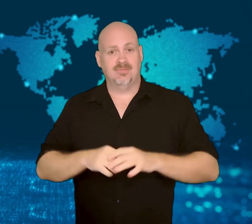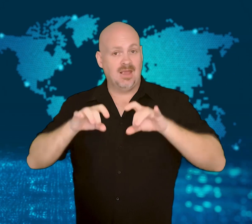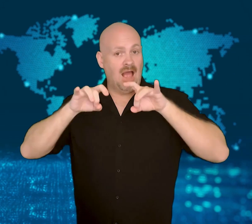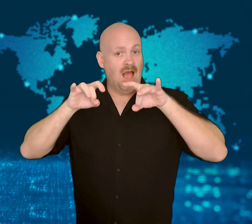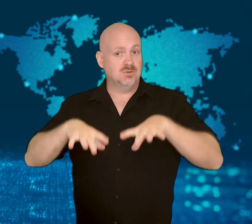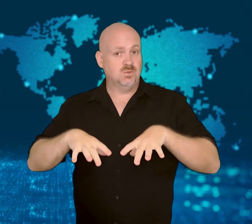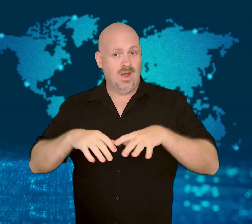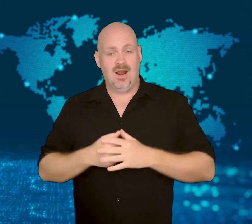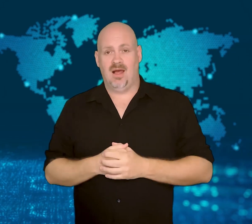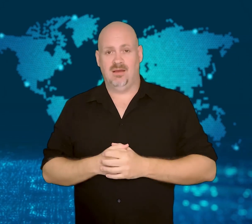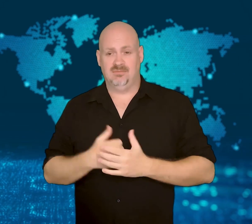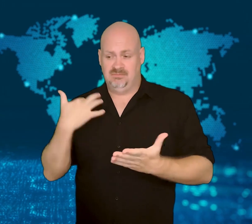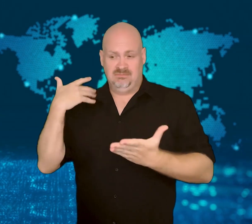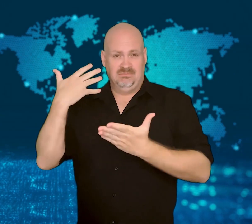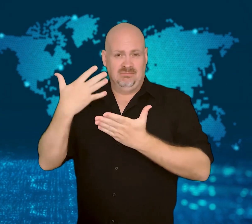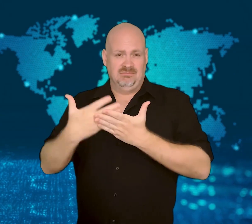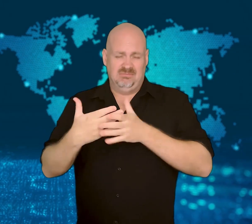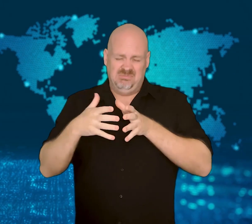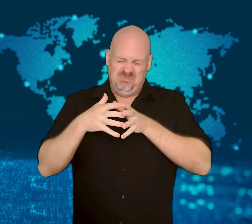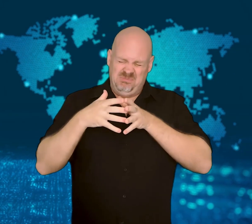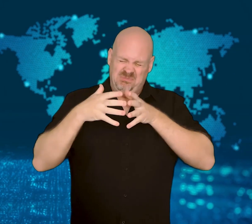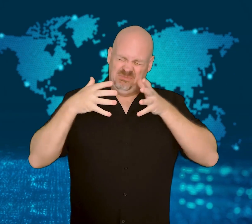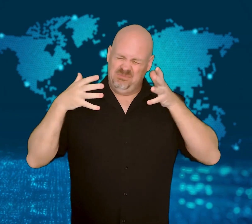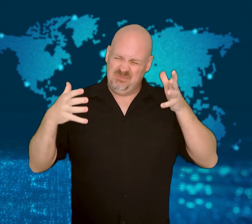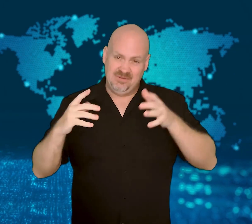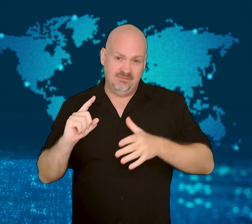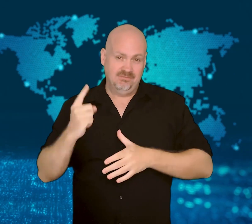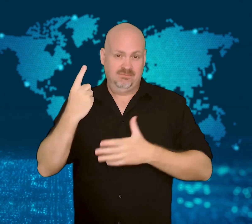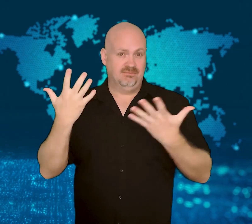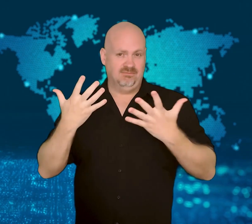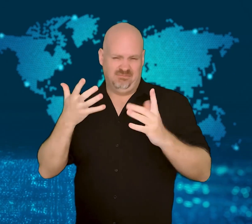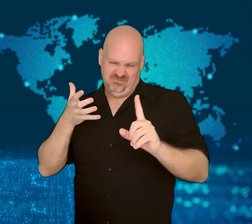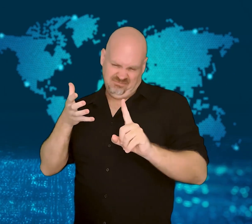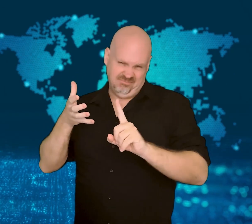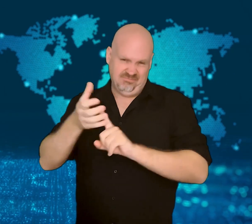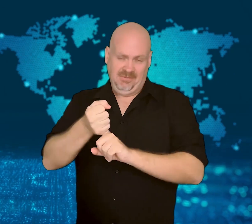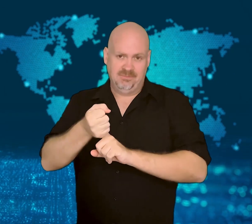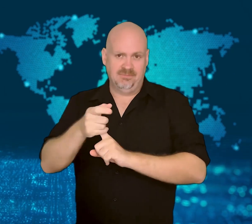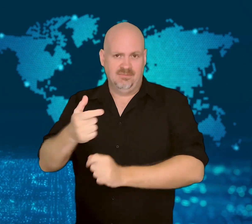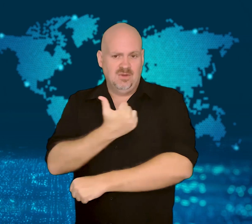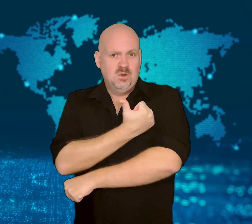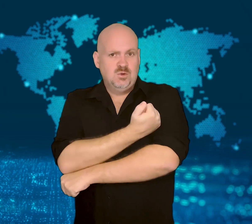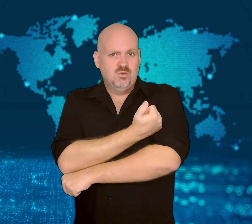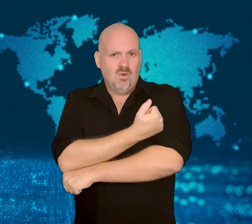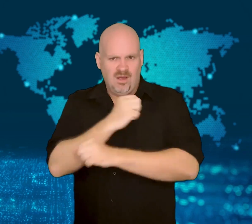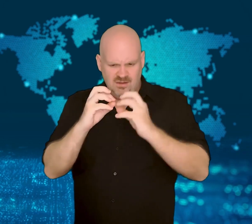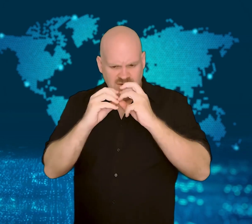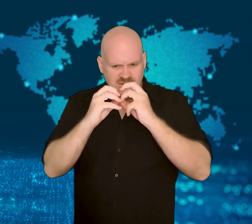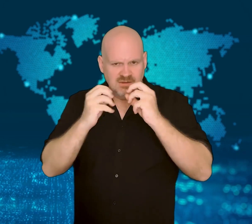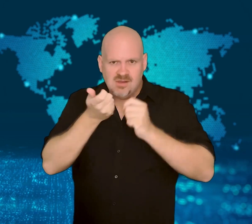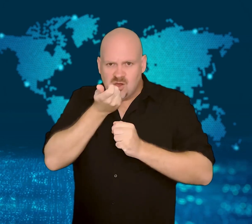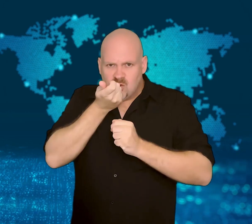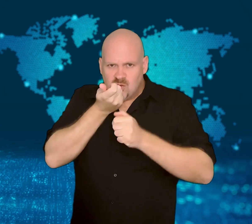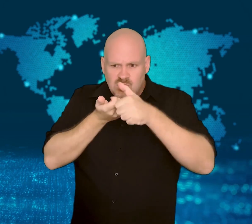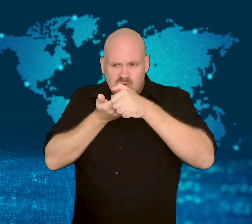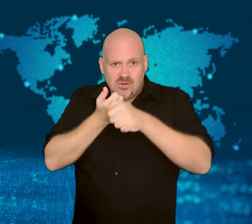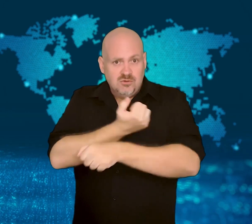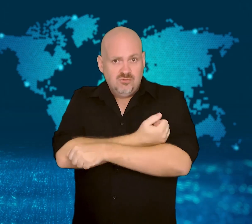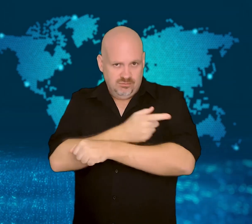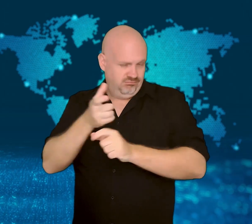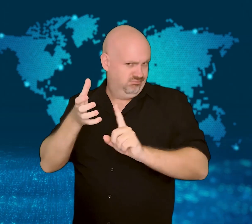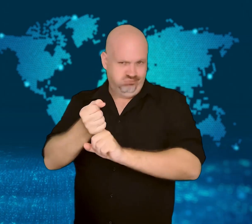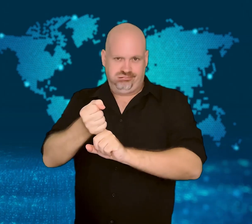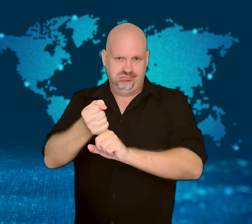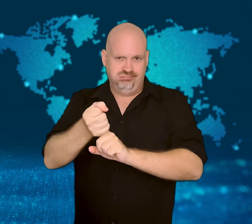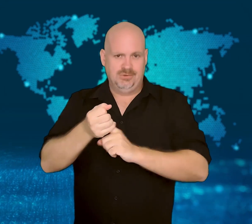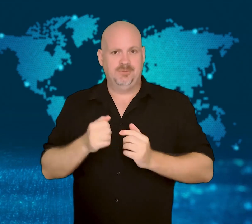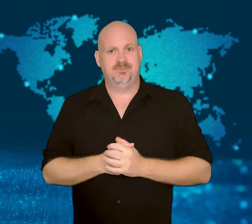Largest meth bust